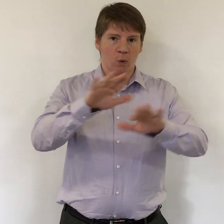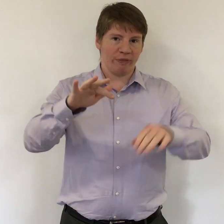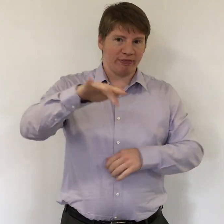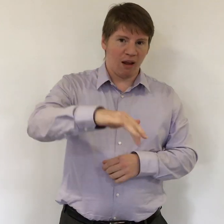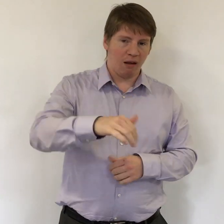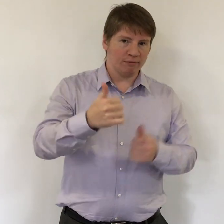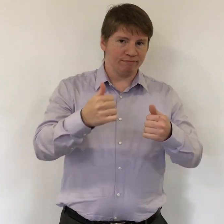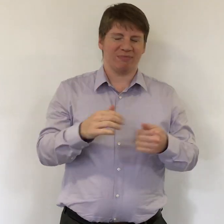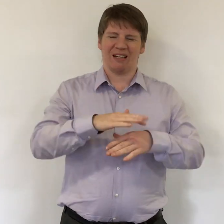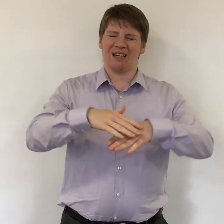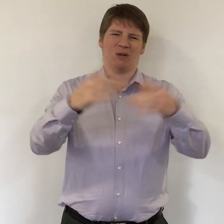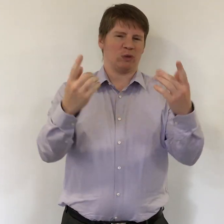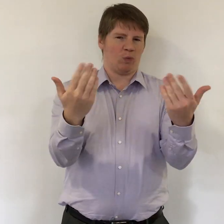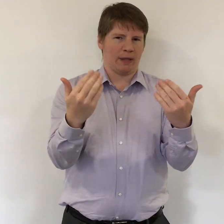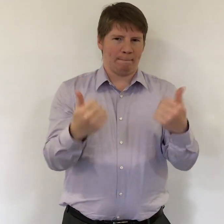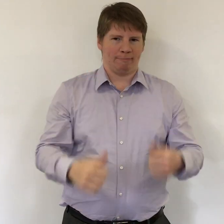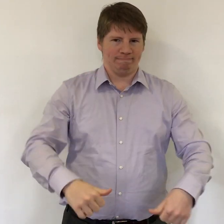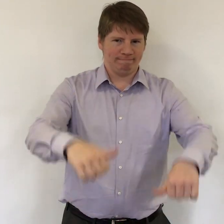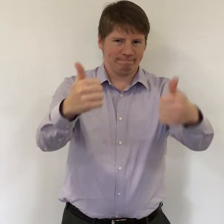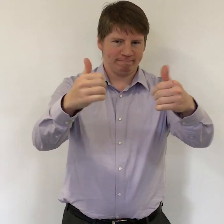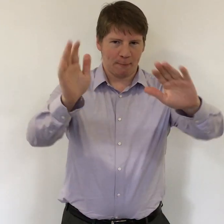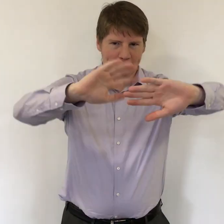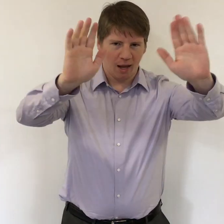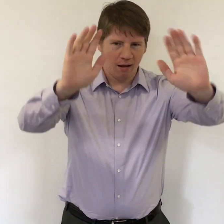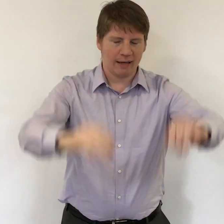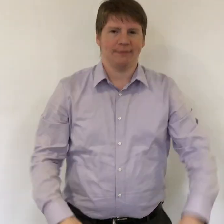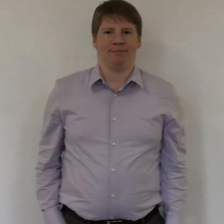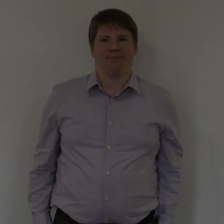I hope to see you all there - everyone is welcome. Bye!